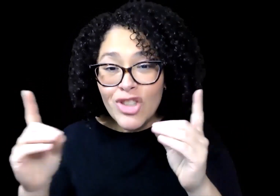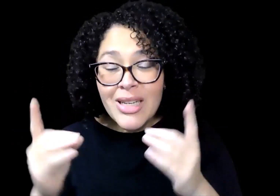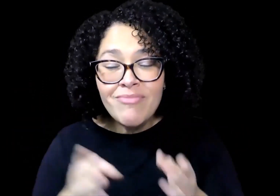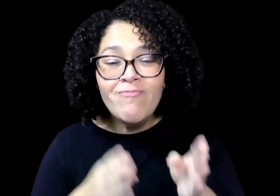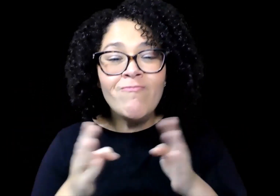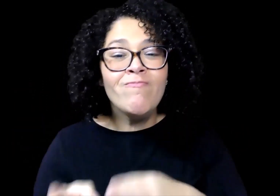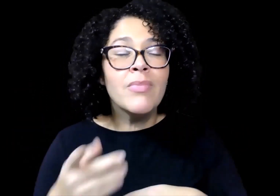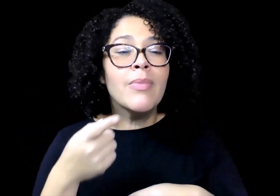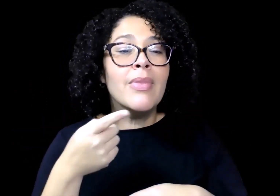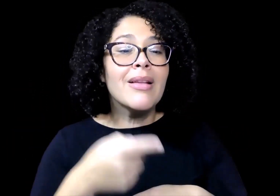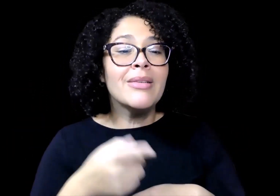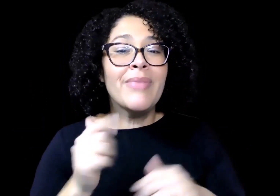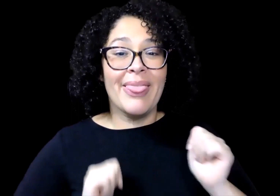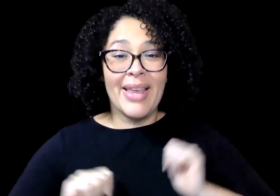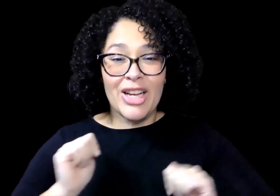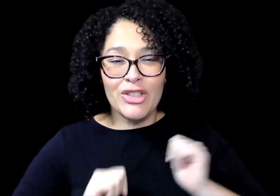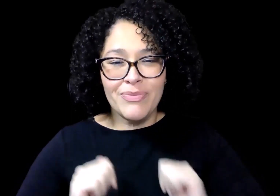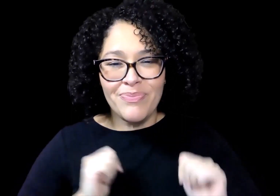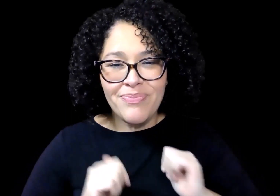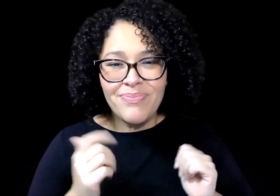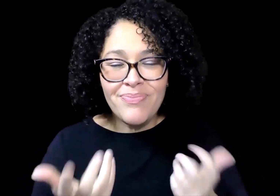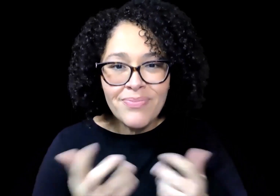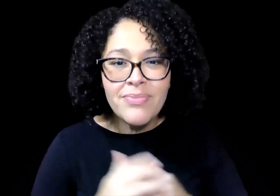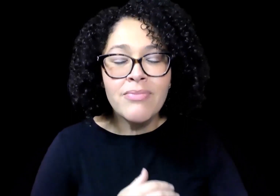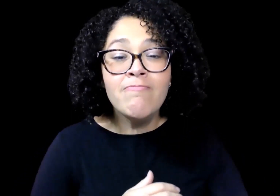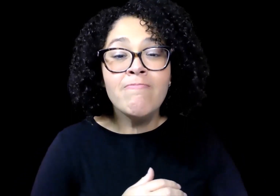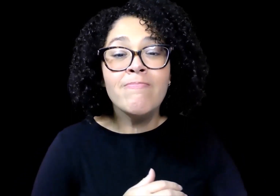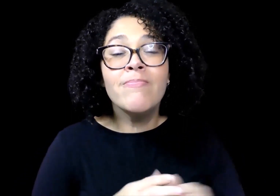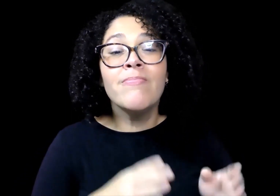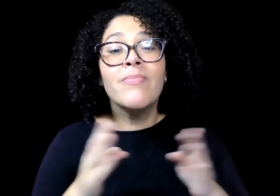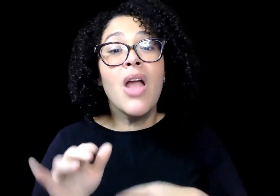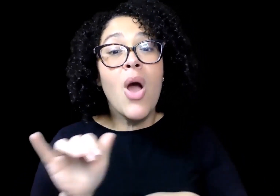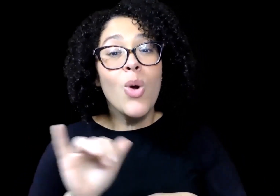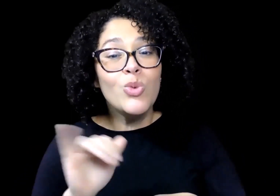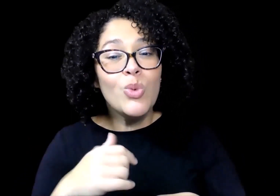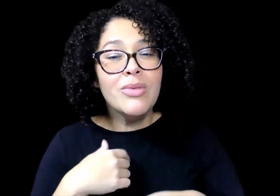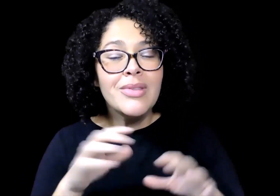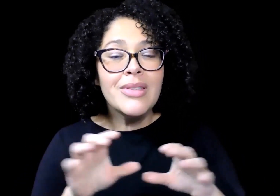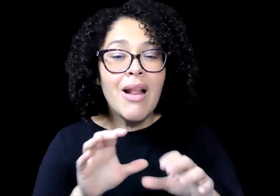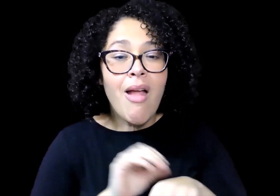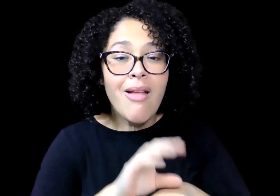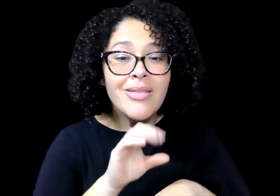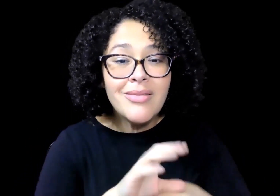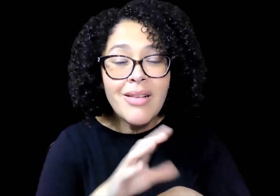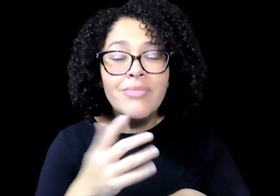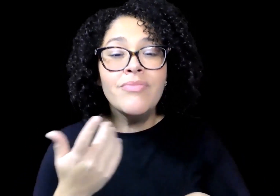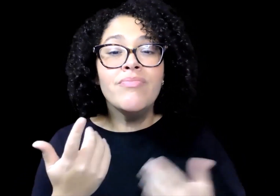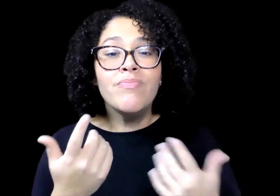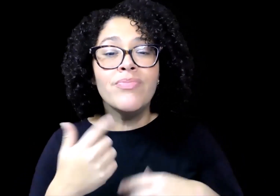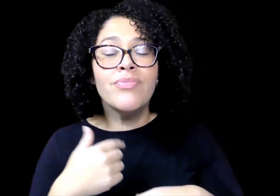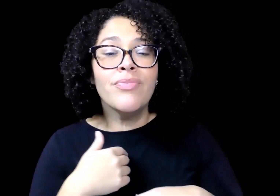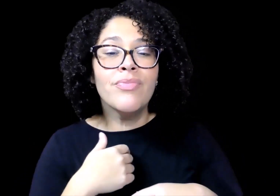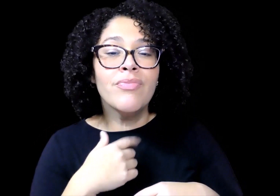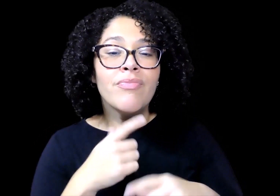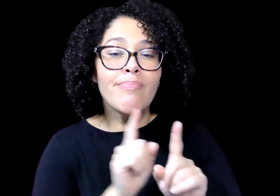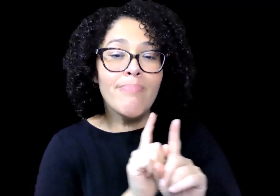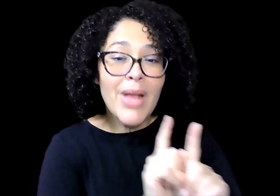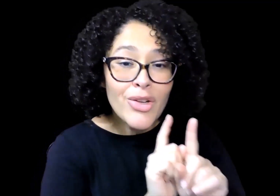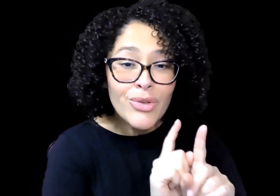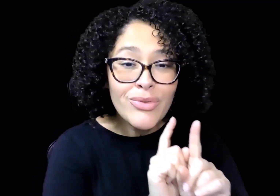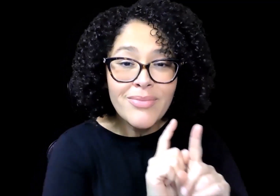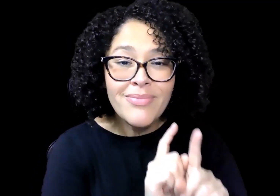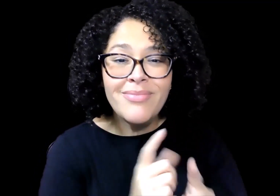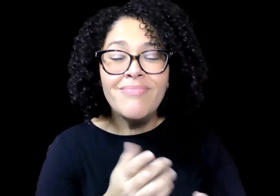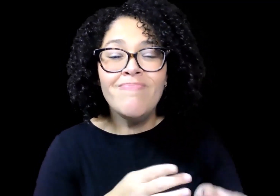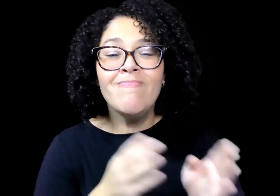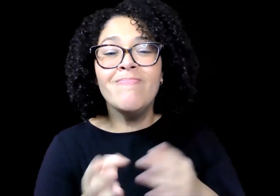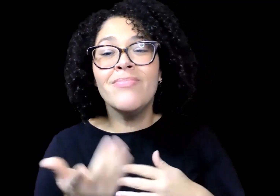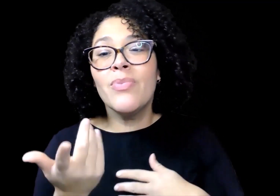mental health and educational I've also done some theater work I enjoy consulting mentoring